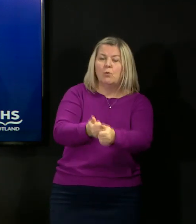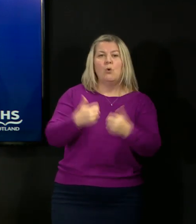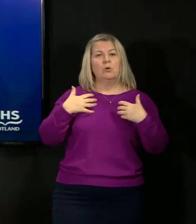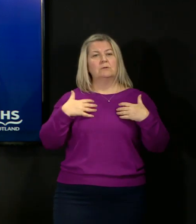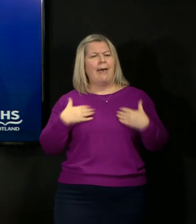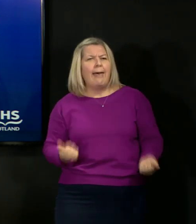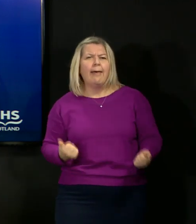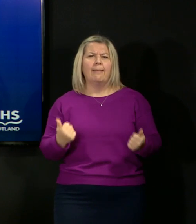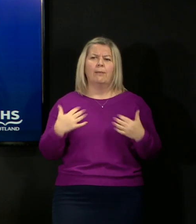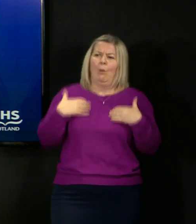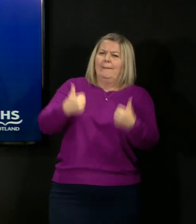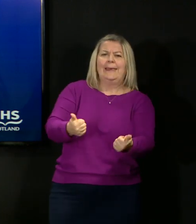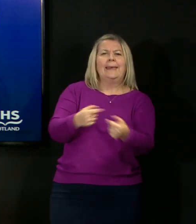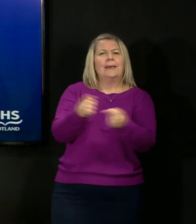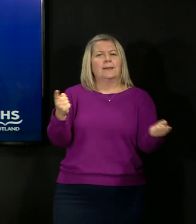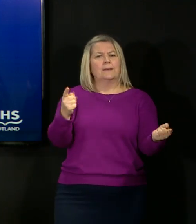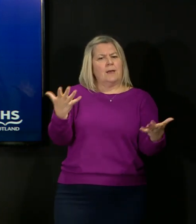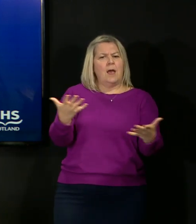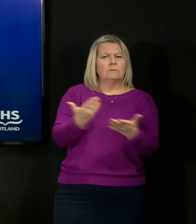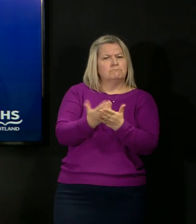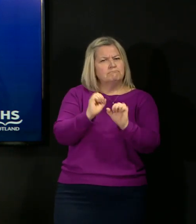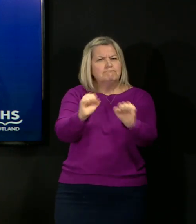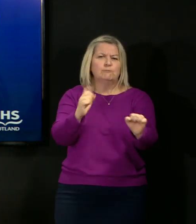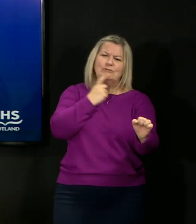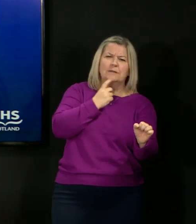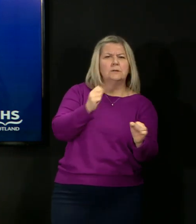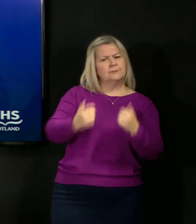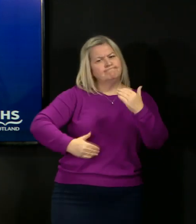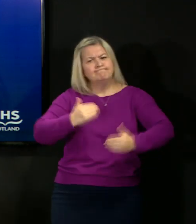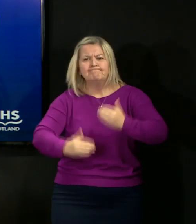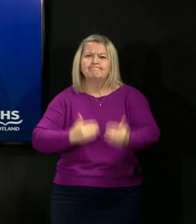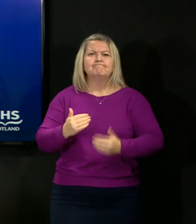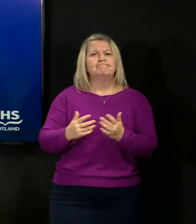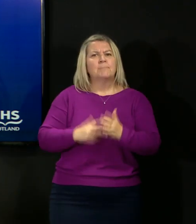resilience. With video clips sharing messages of support and experiences of